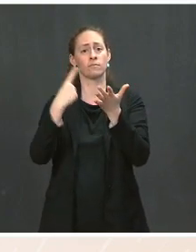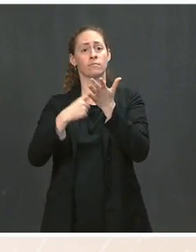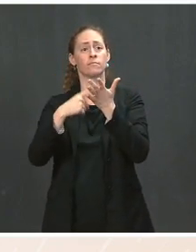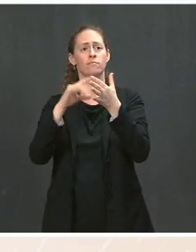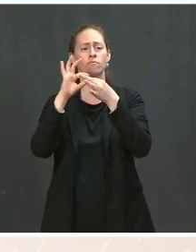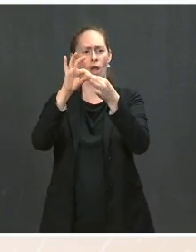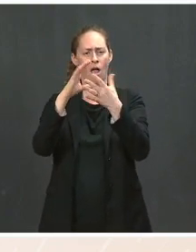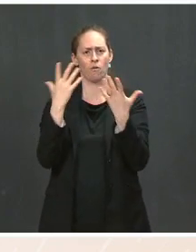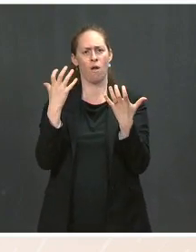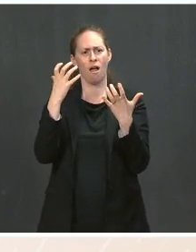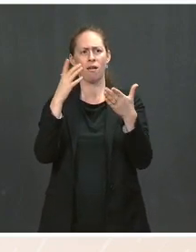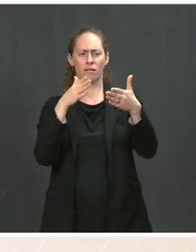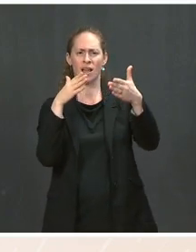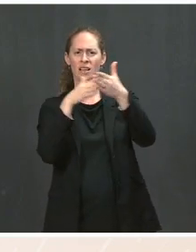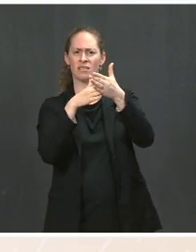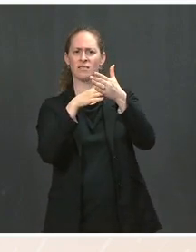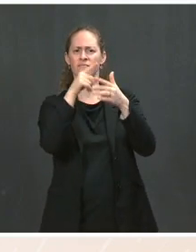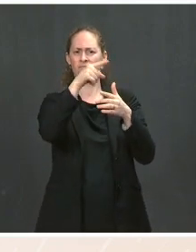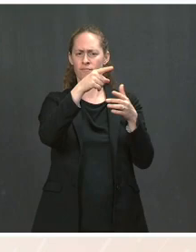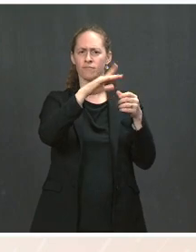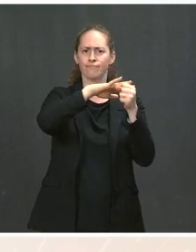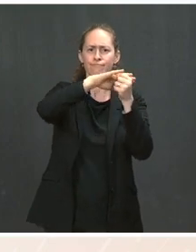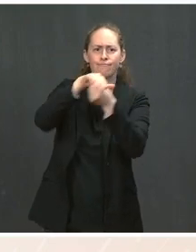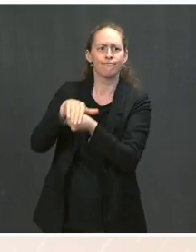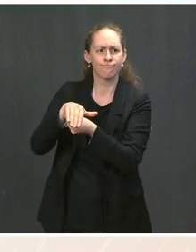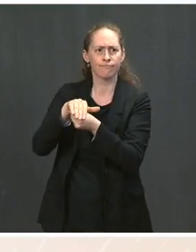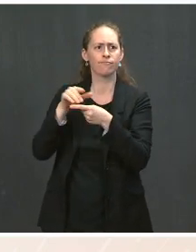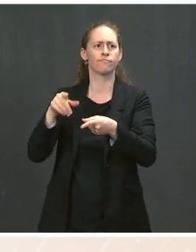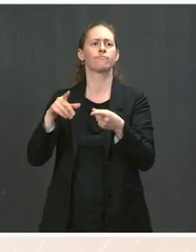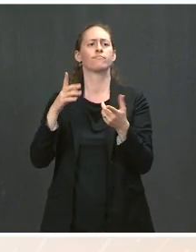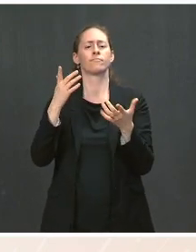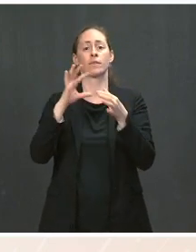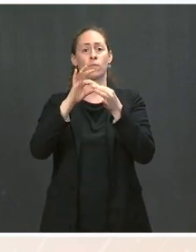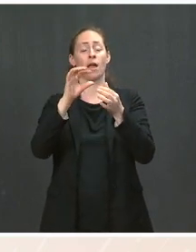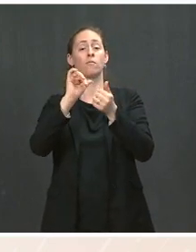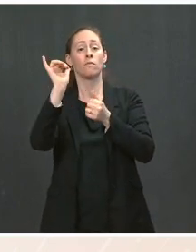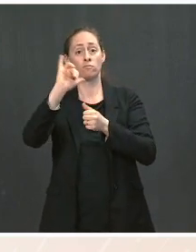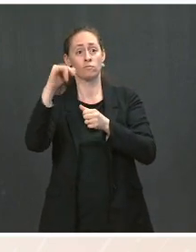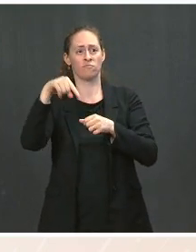on shared infrastructure priorities, and immigration. Last night, we also announced